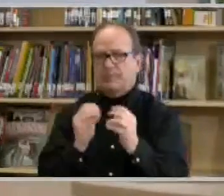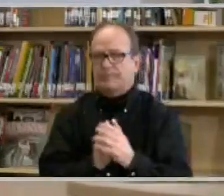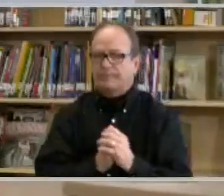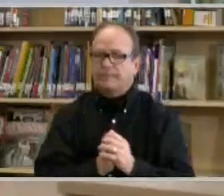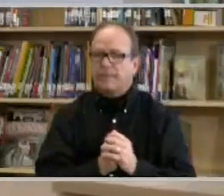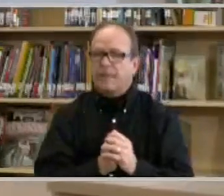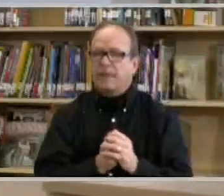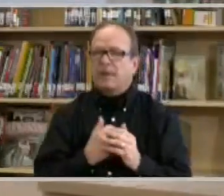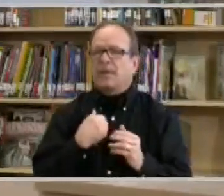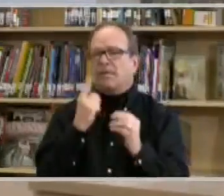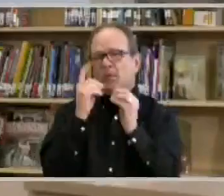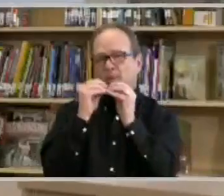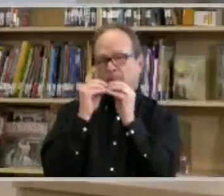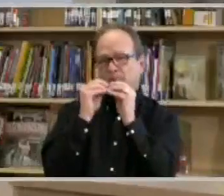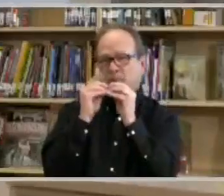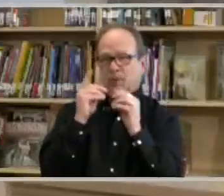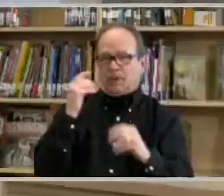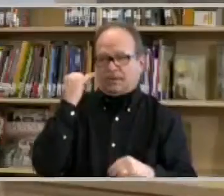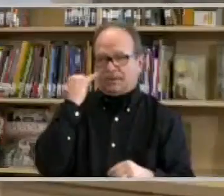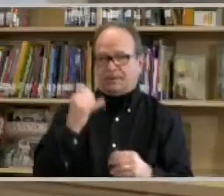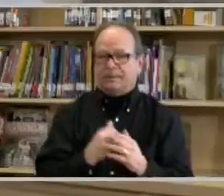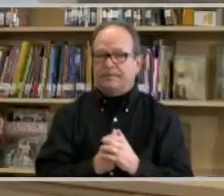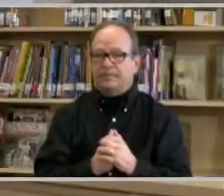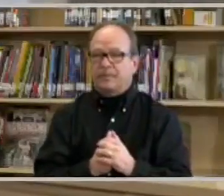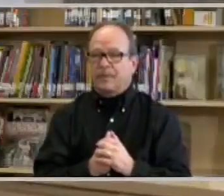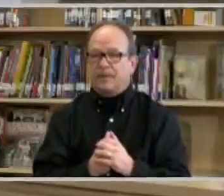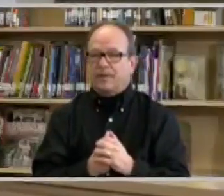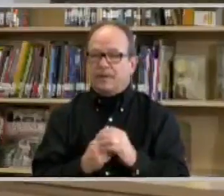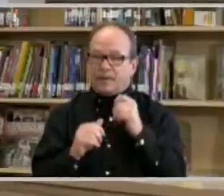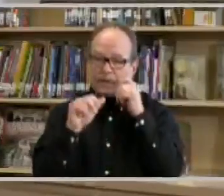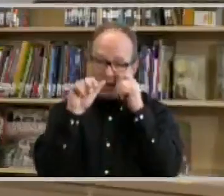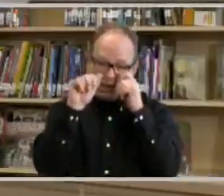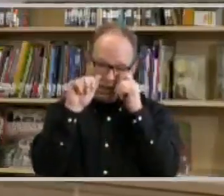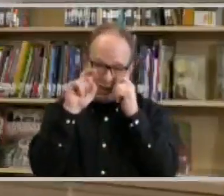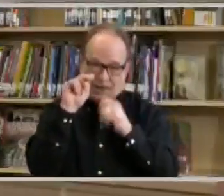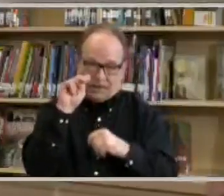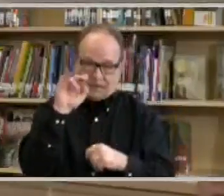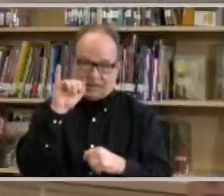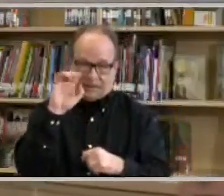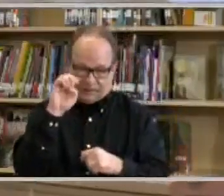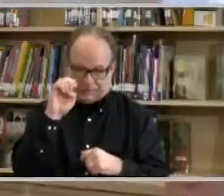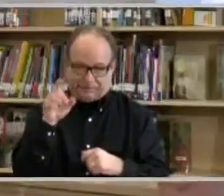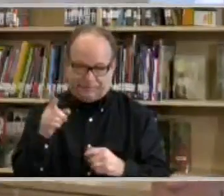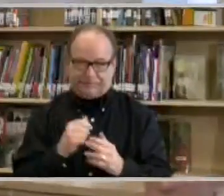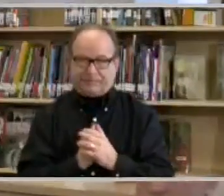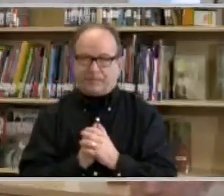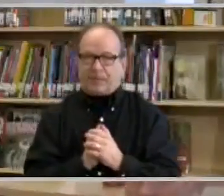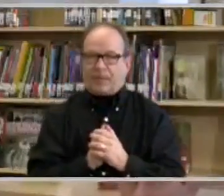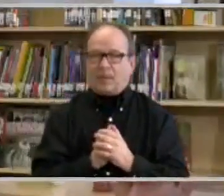AND MAYOR WE'VE GOT ONE MORE IDEA HERE FROM ANNIE WHO'S IN WARD 6.